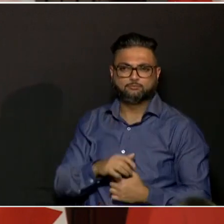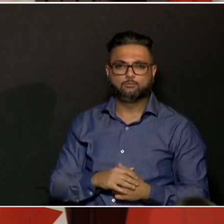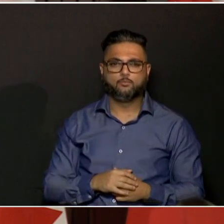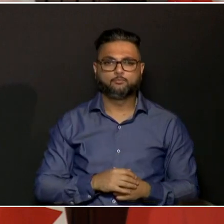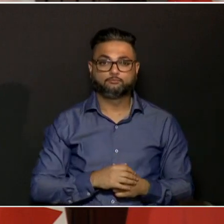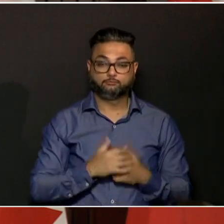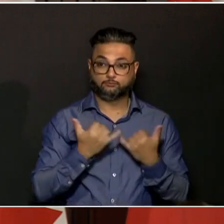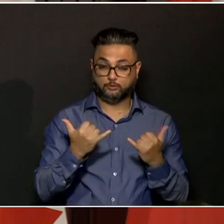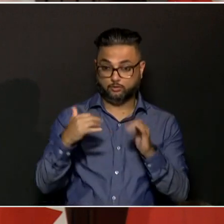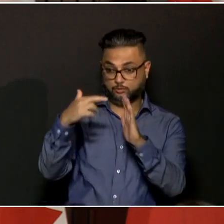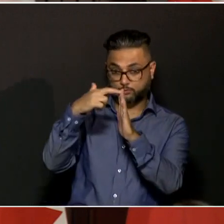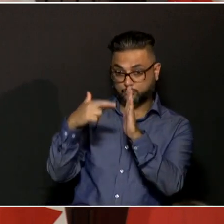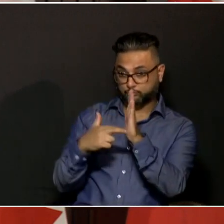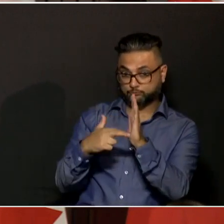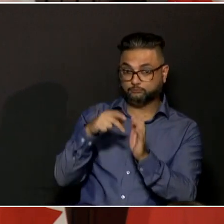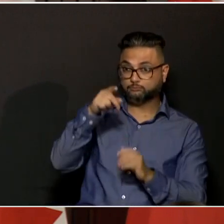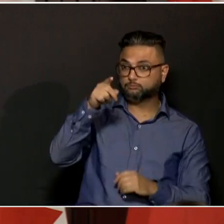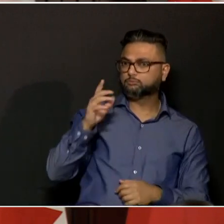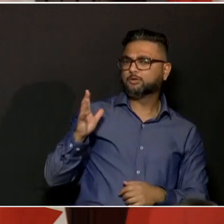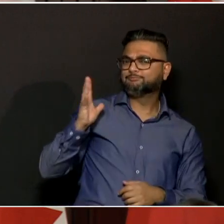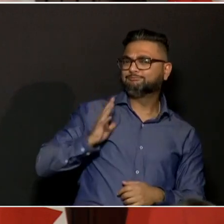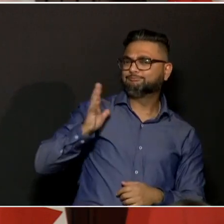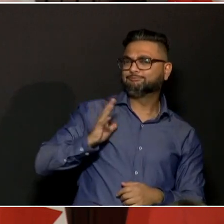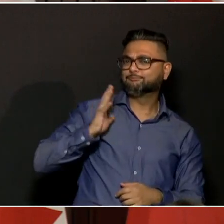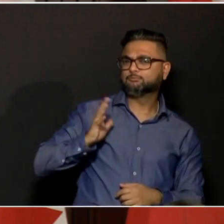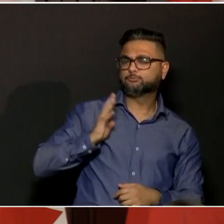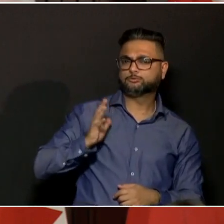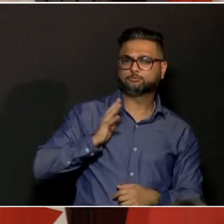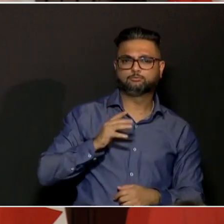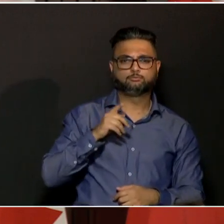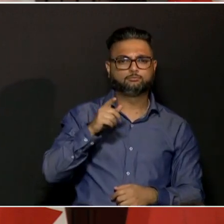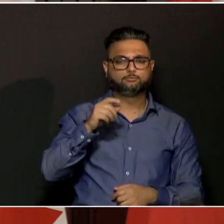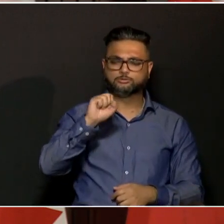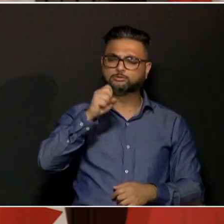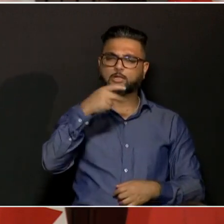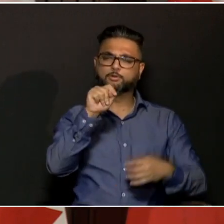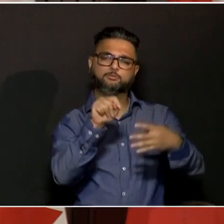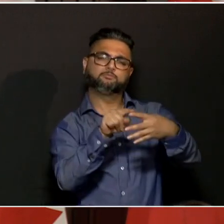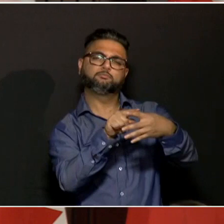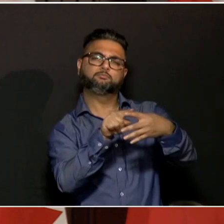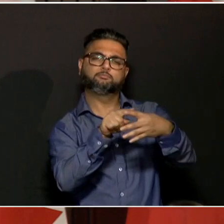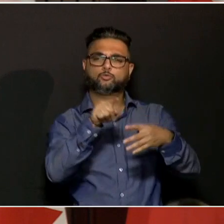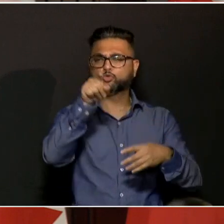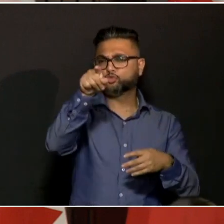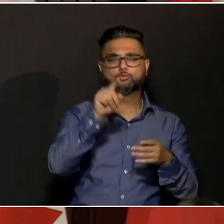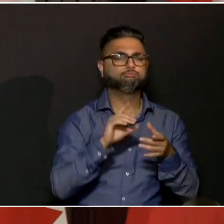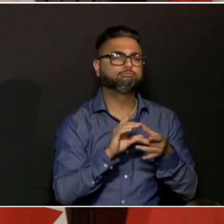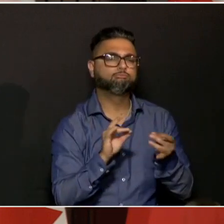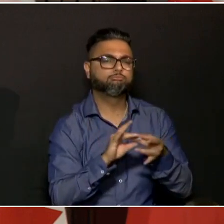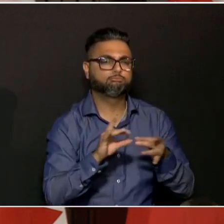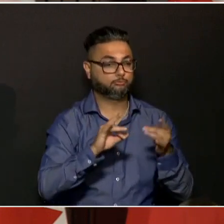a follow-up to what Colin asked. When it comes to the rules were pretty strident earlier that the municipality is